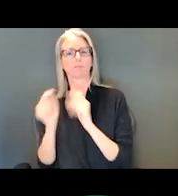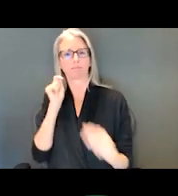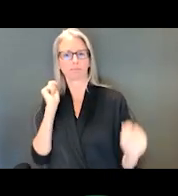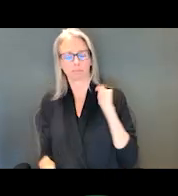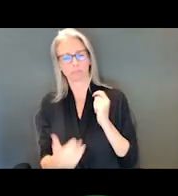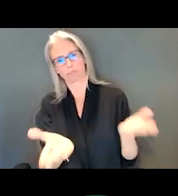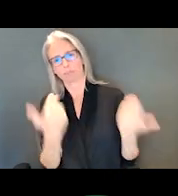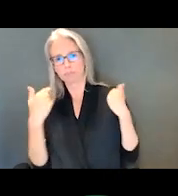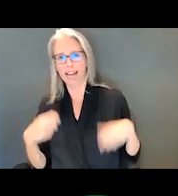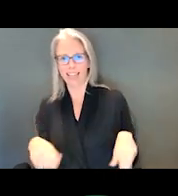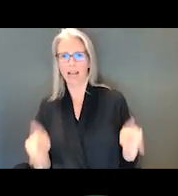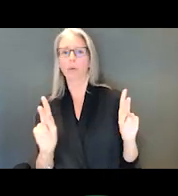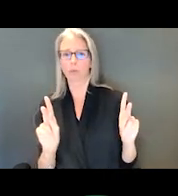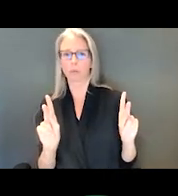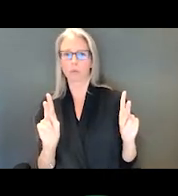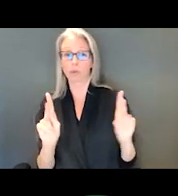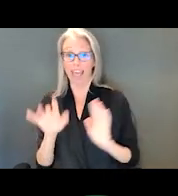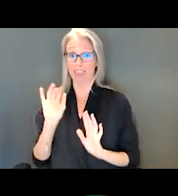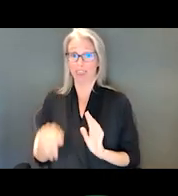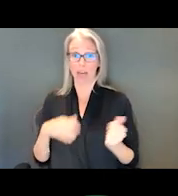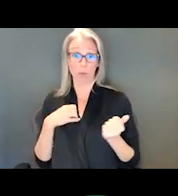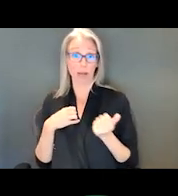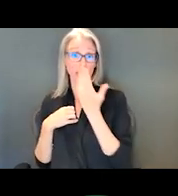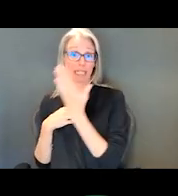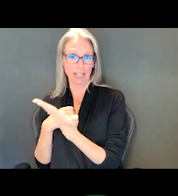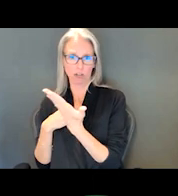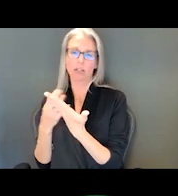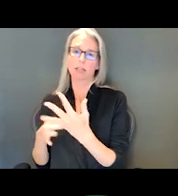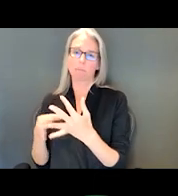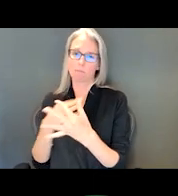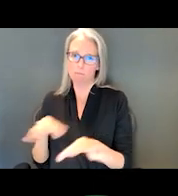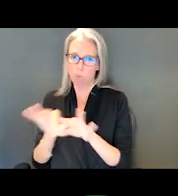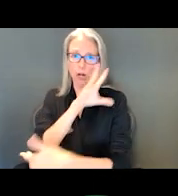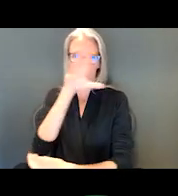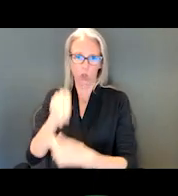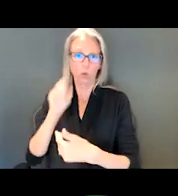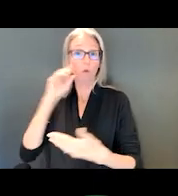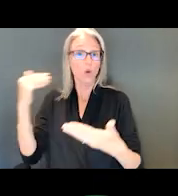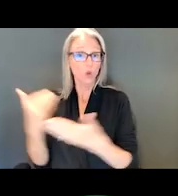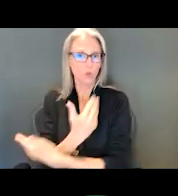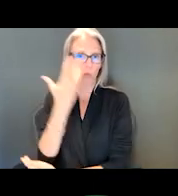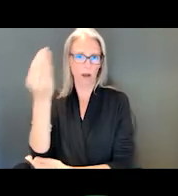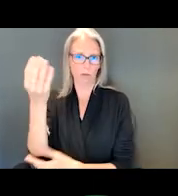Number 5. This is about the importance of building awareness of what accessibility means